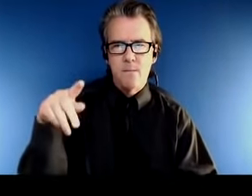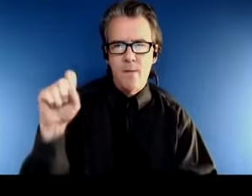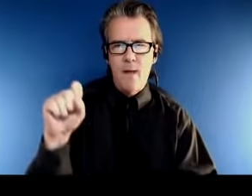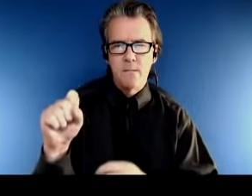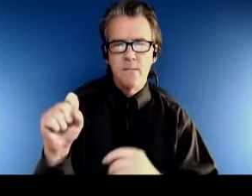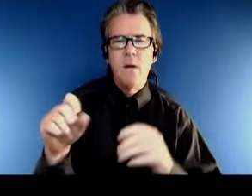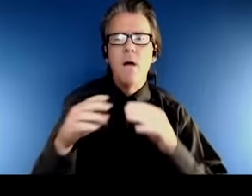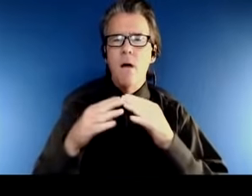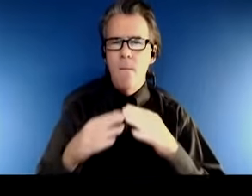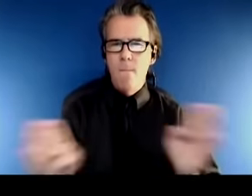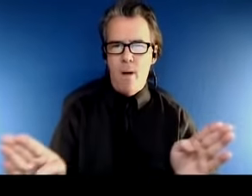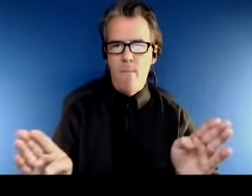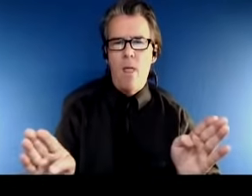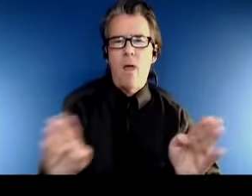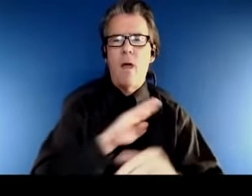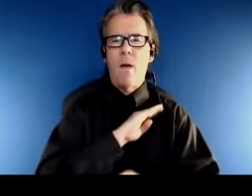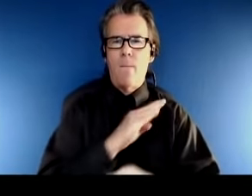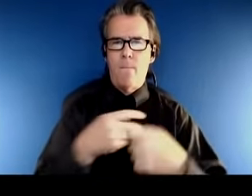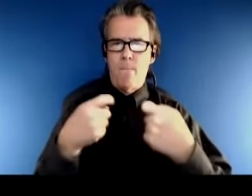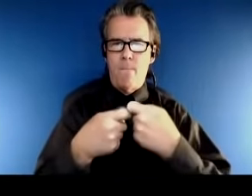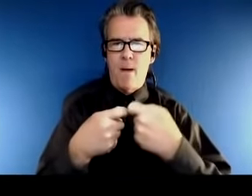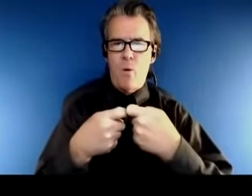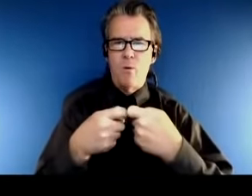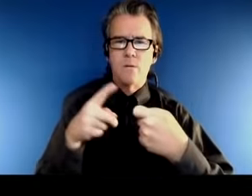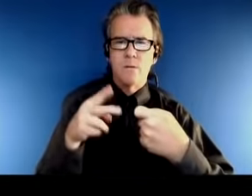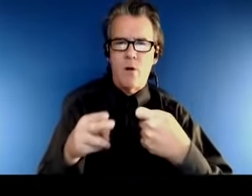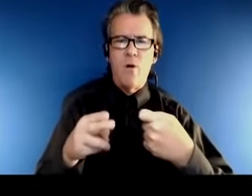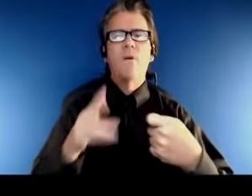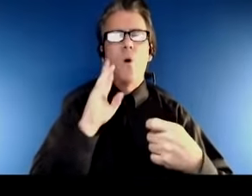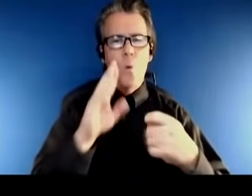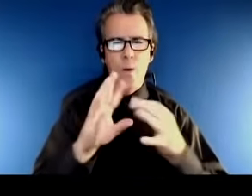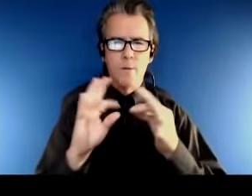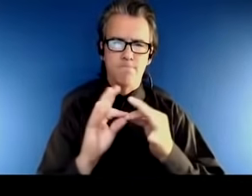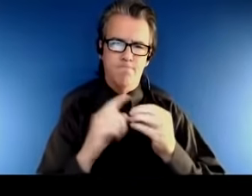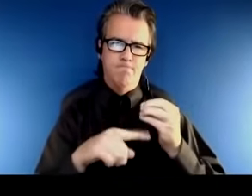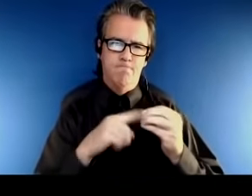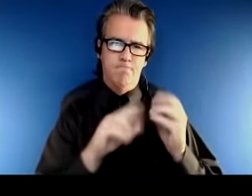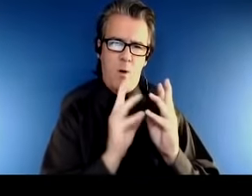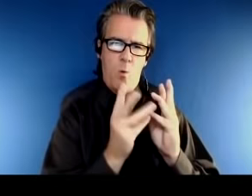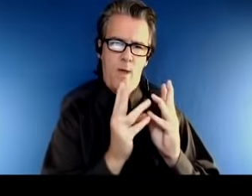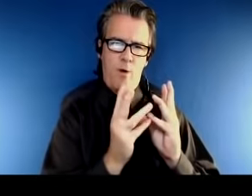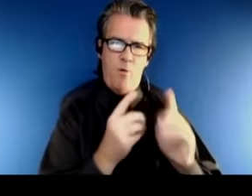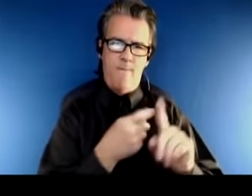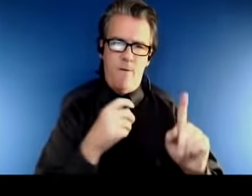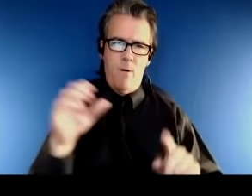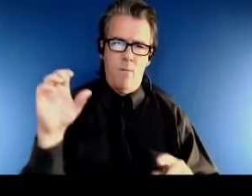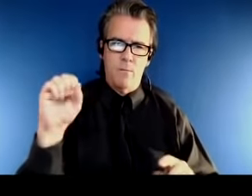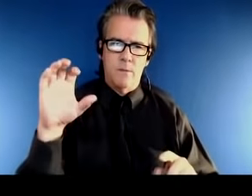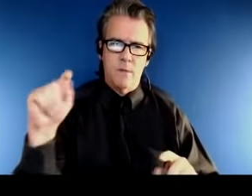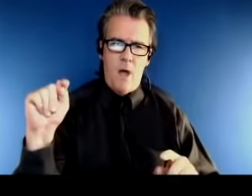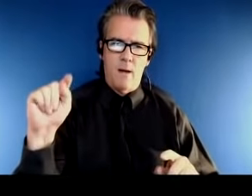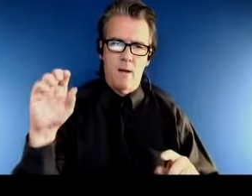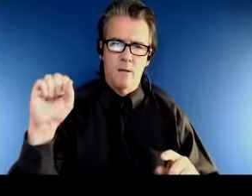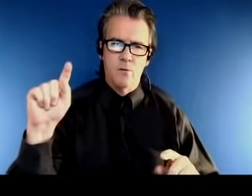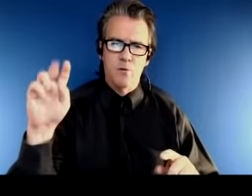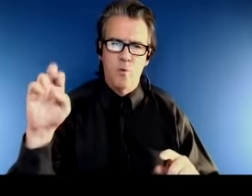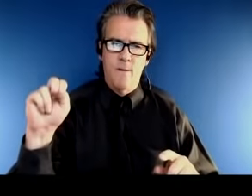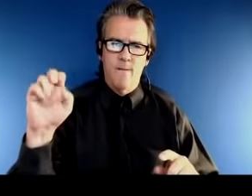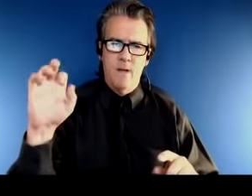They can charge medical equipment, and they can also be assured that we're taking precautions with regard to safety, with regard to COVID.